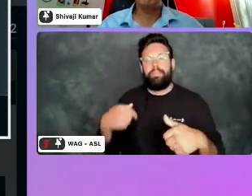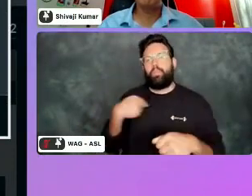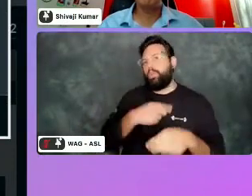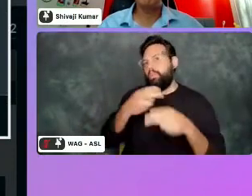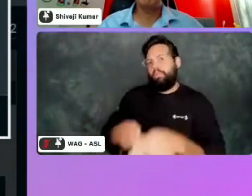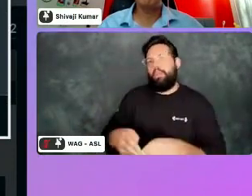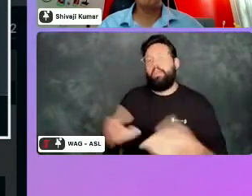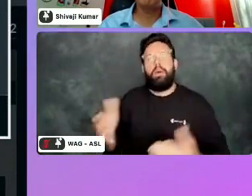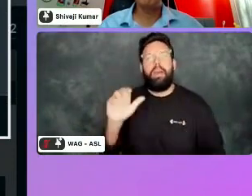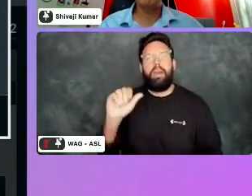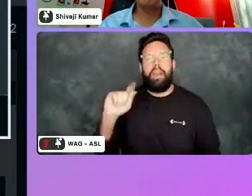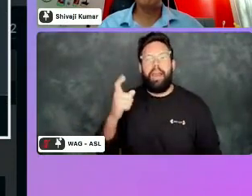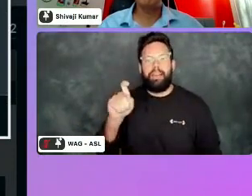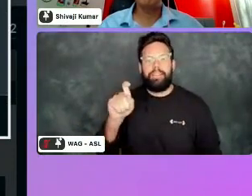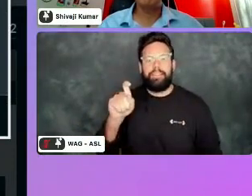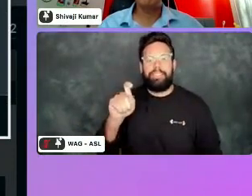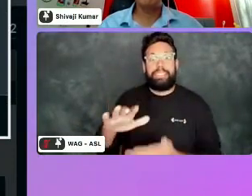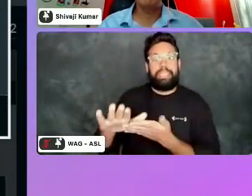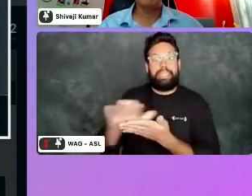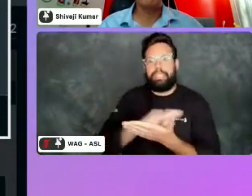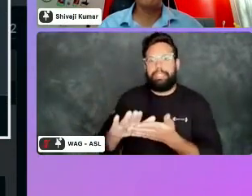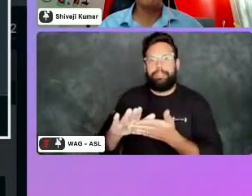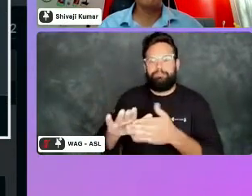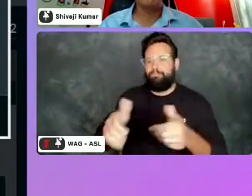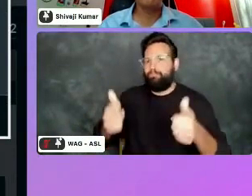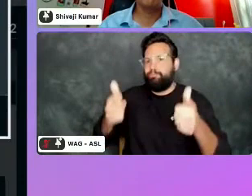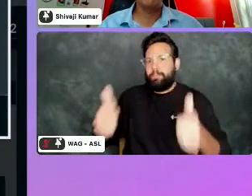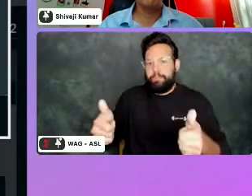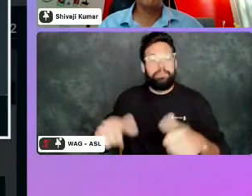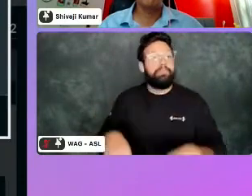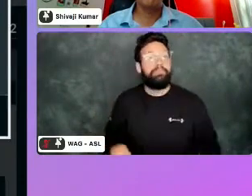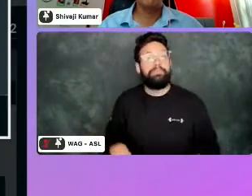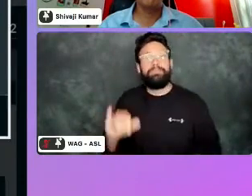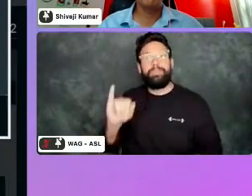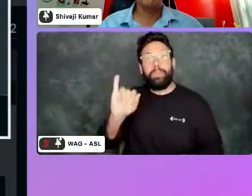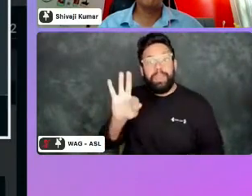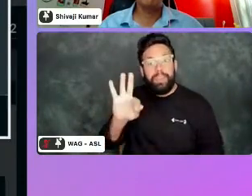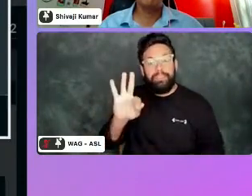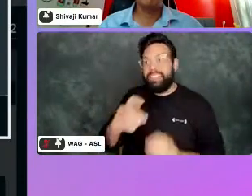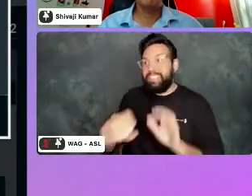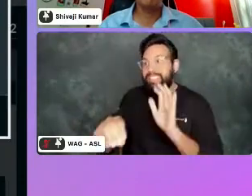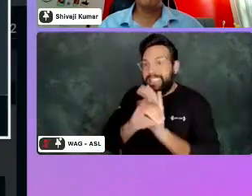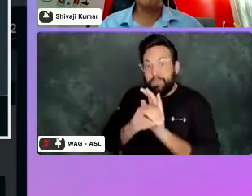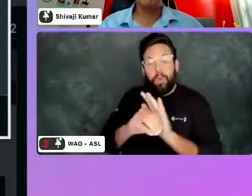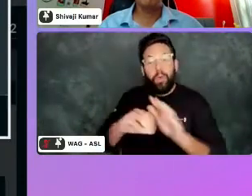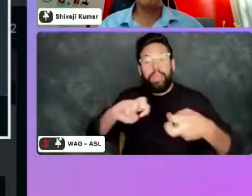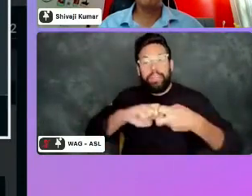through all your IGT testing, all your Axe core scans, exporting and empty CSV is silly.